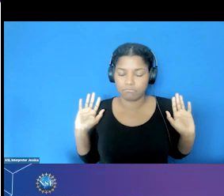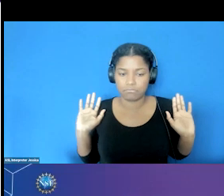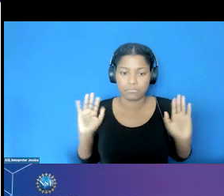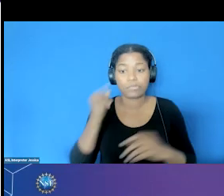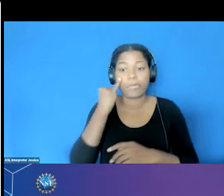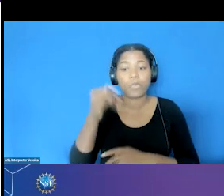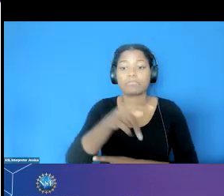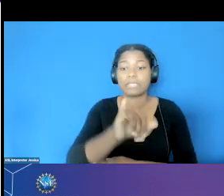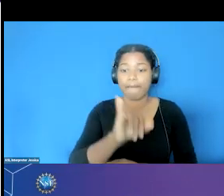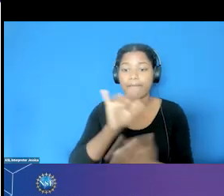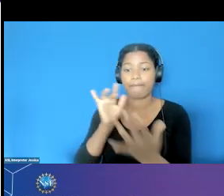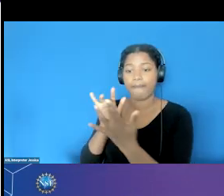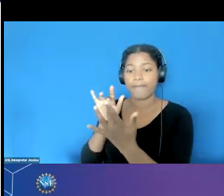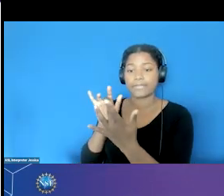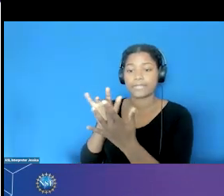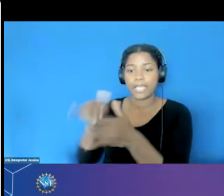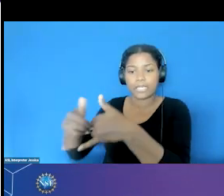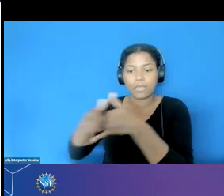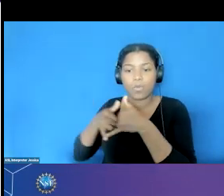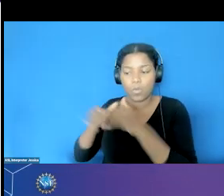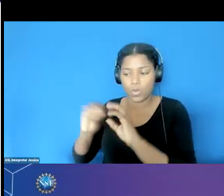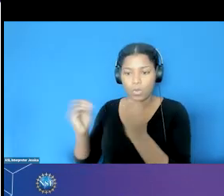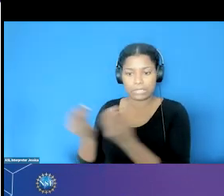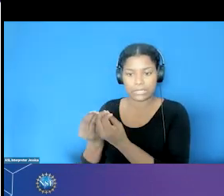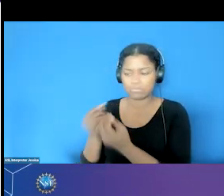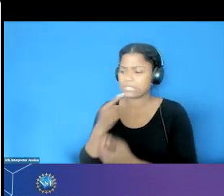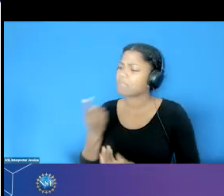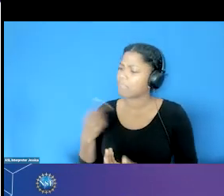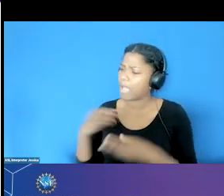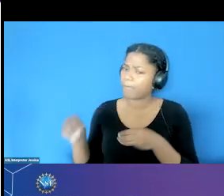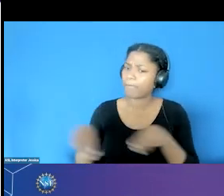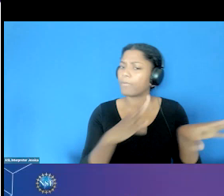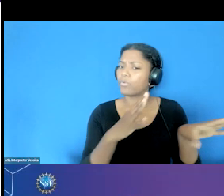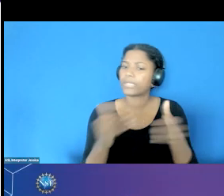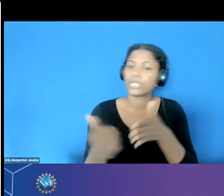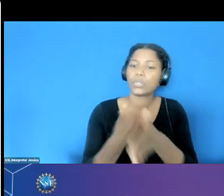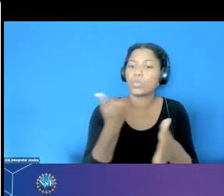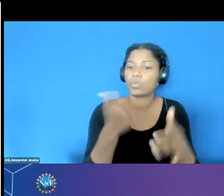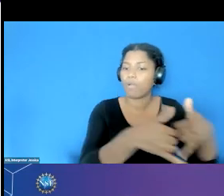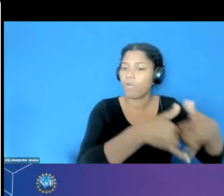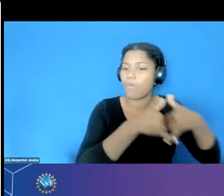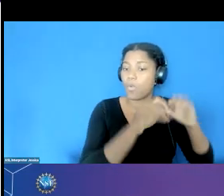So if a PI contacts the awardee organization and says, oh, yes, I'm moving to a new awardee organization.